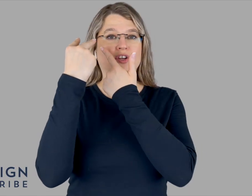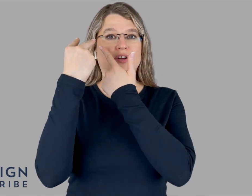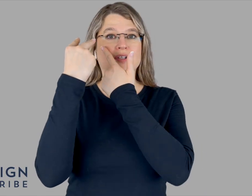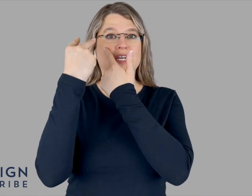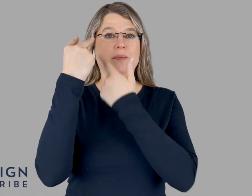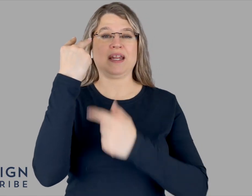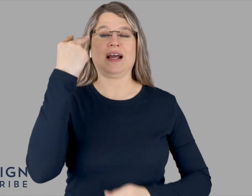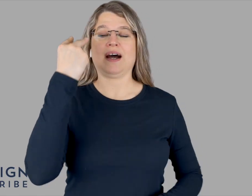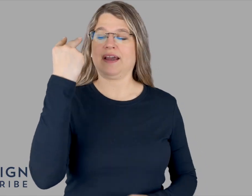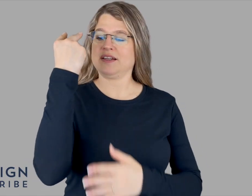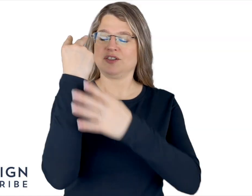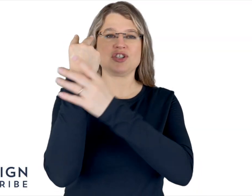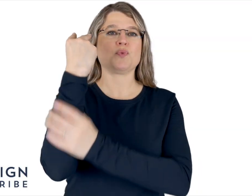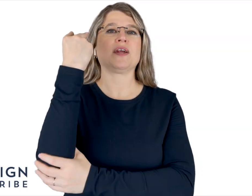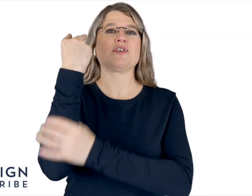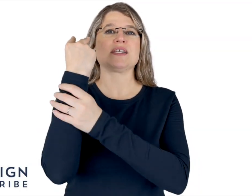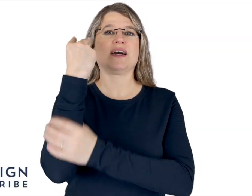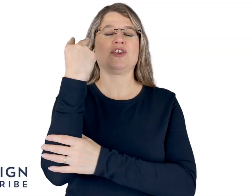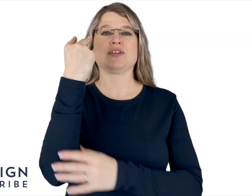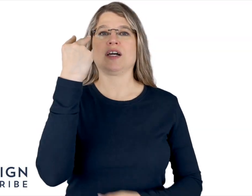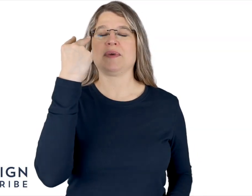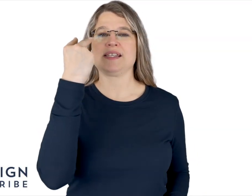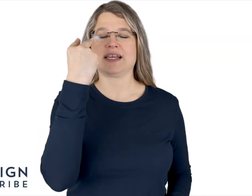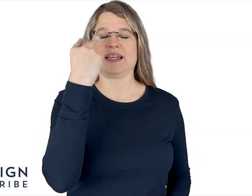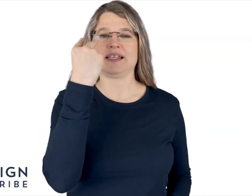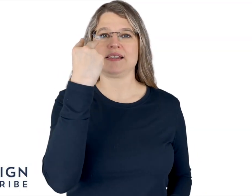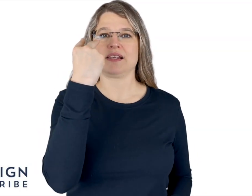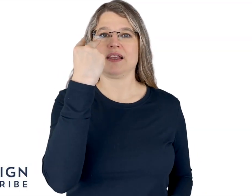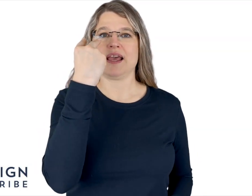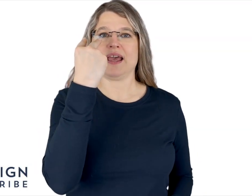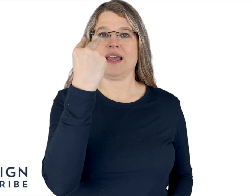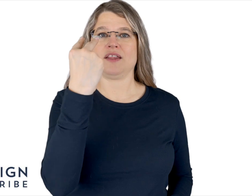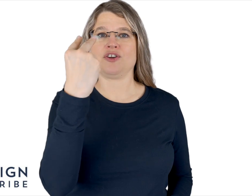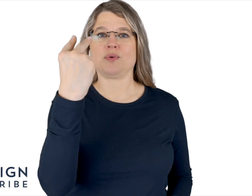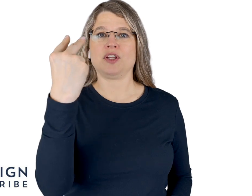your dominant eye just whatever side your dominant side is and then you're going to